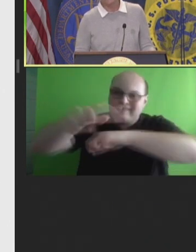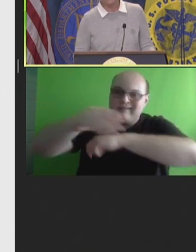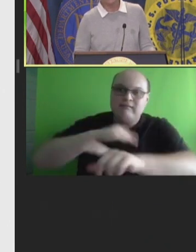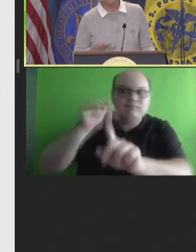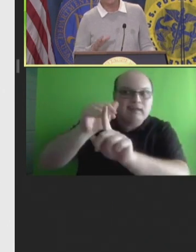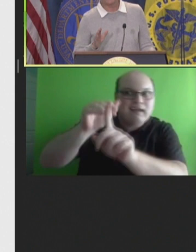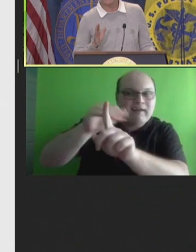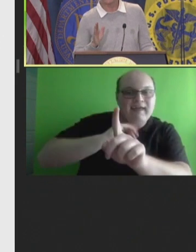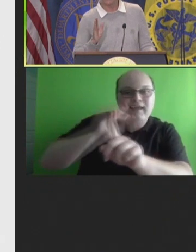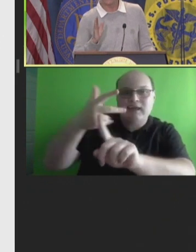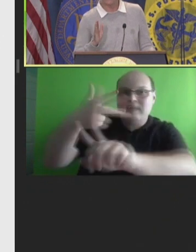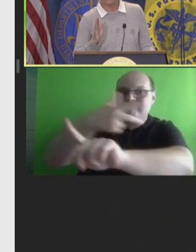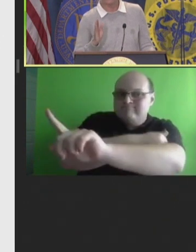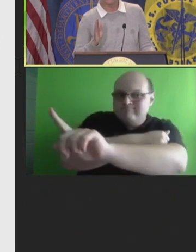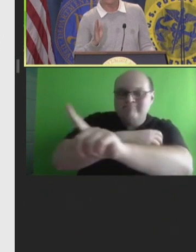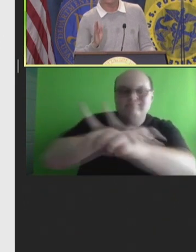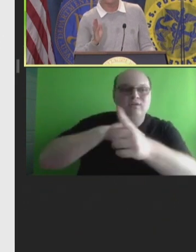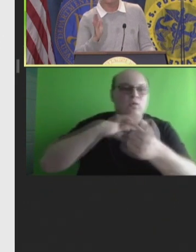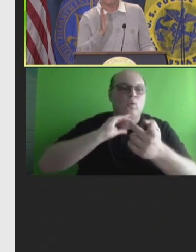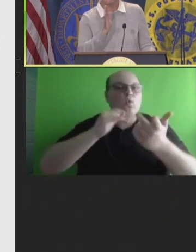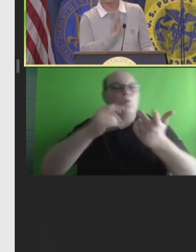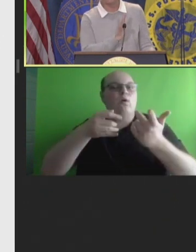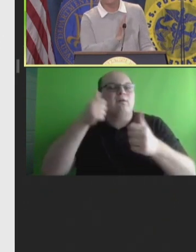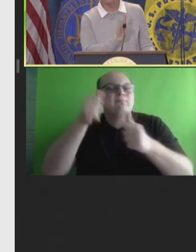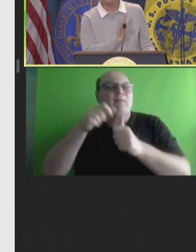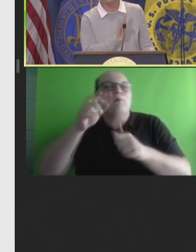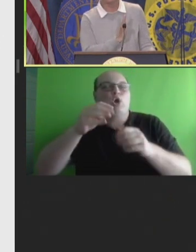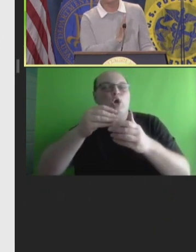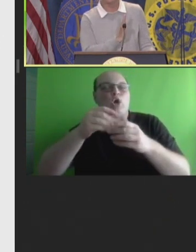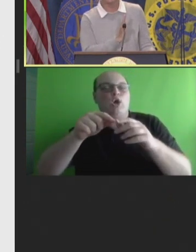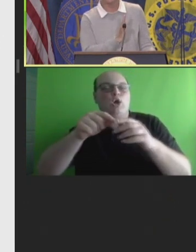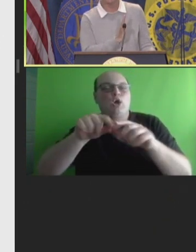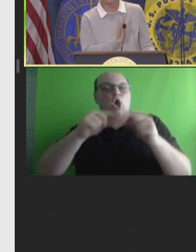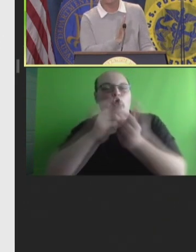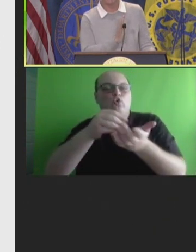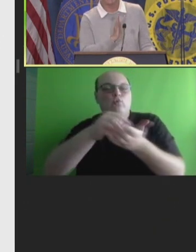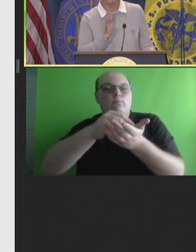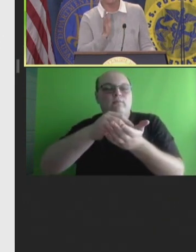see -- especially that cohort where we may have rebounded with the young kids being born now, that